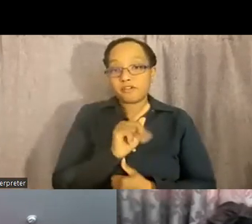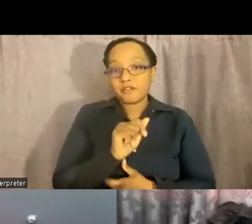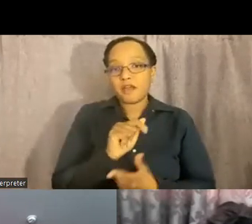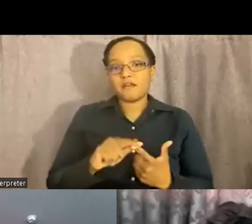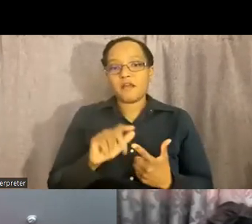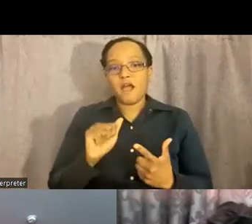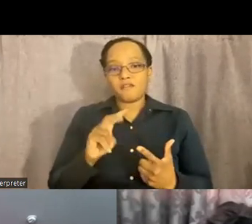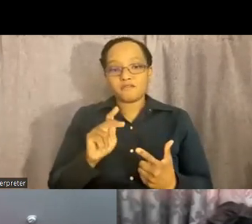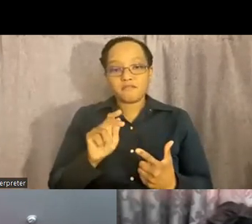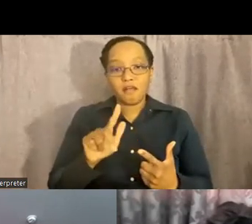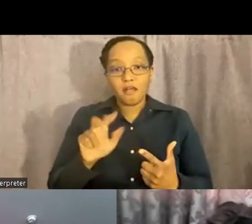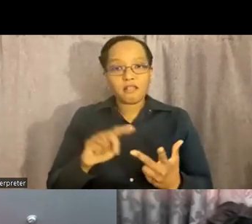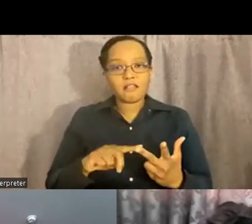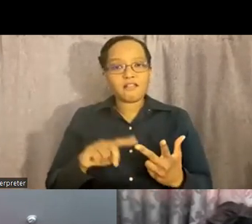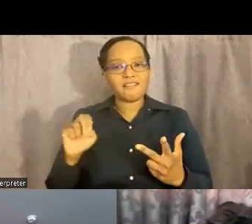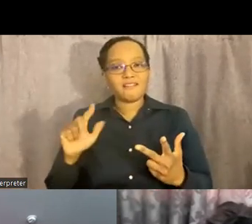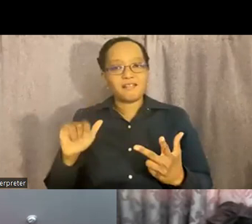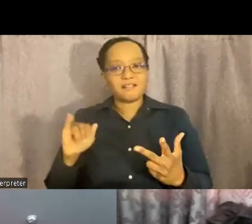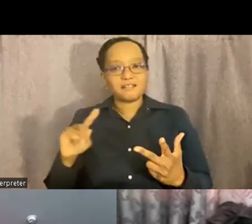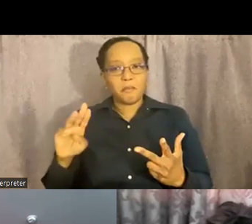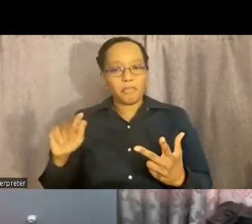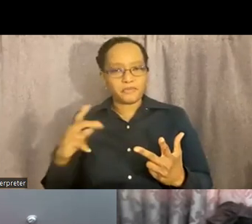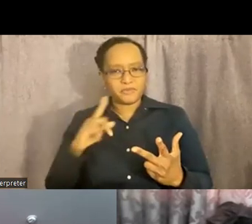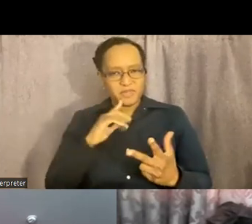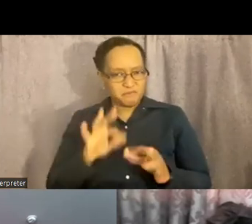on how important it is to be connected with people.